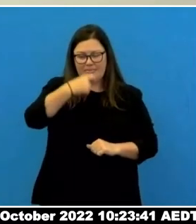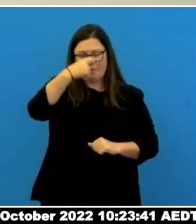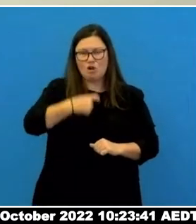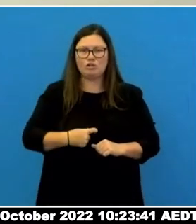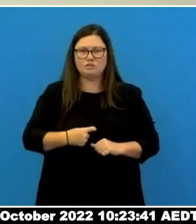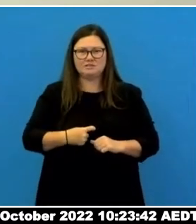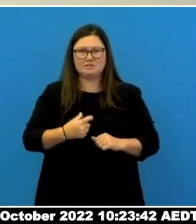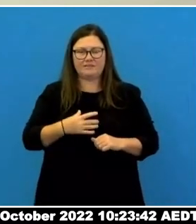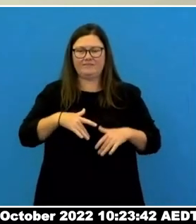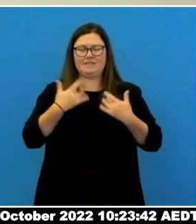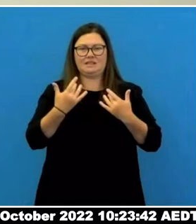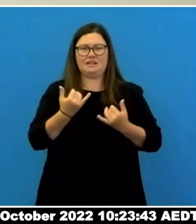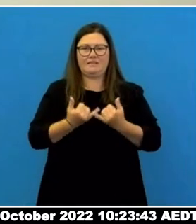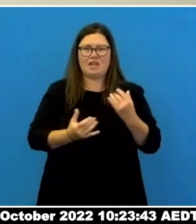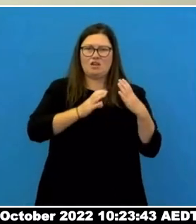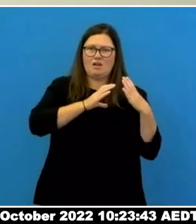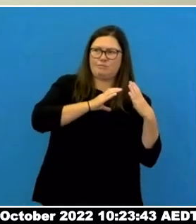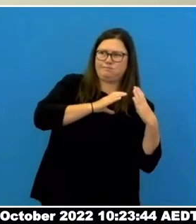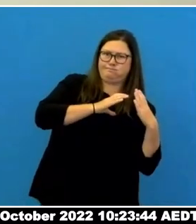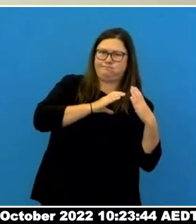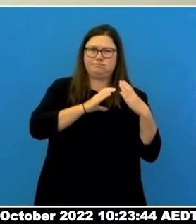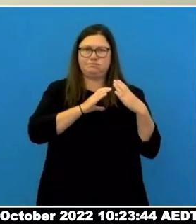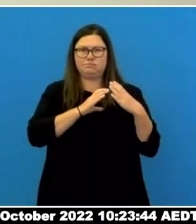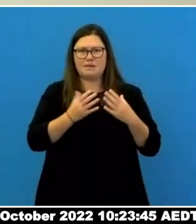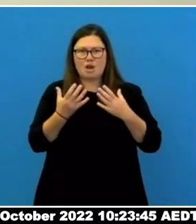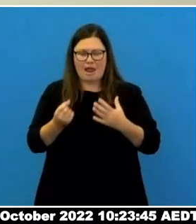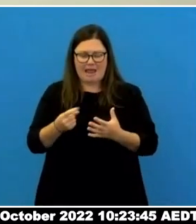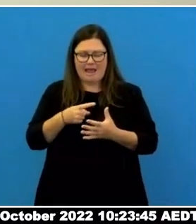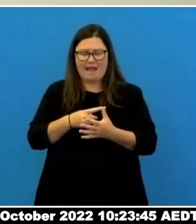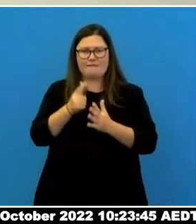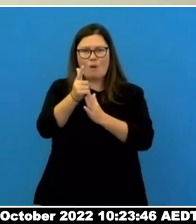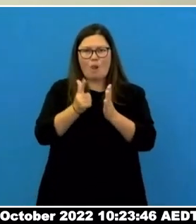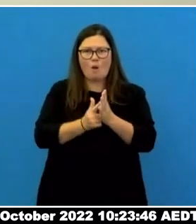to different legislations, to find a complaint mechanism